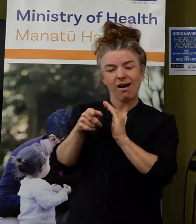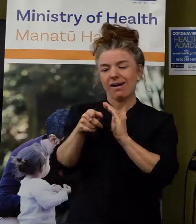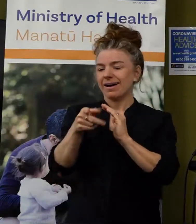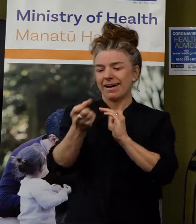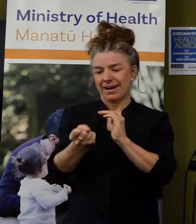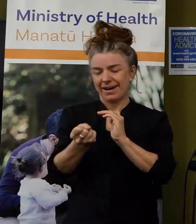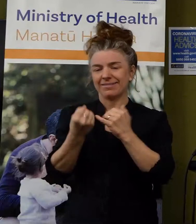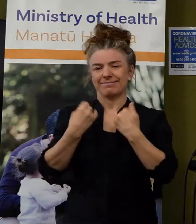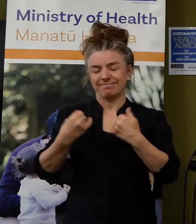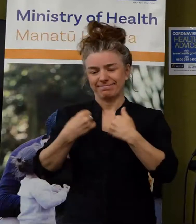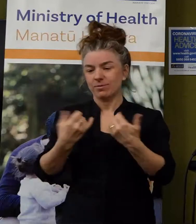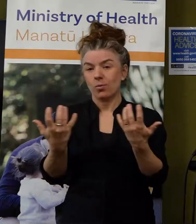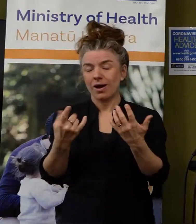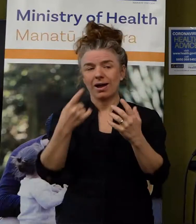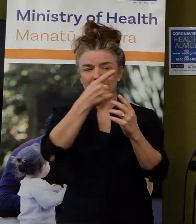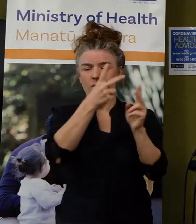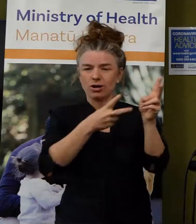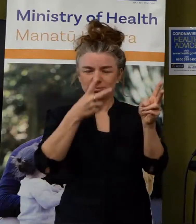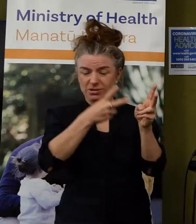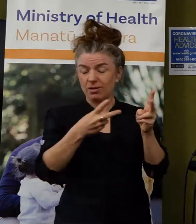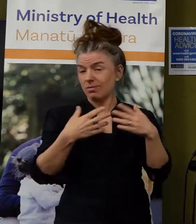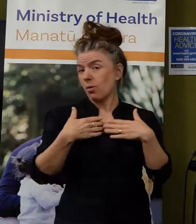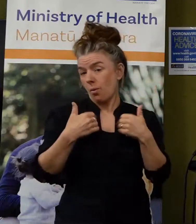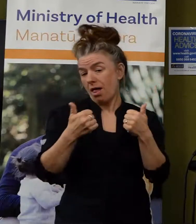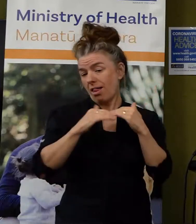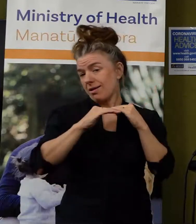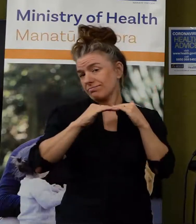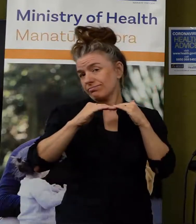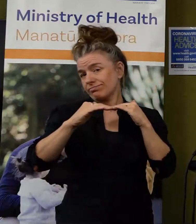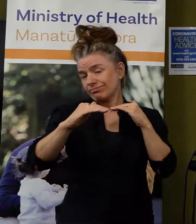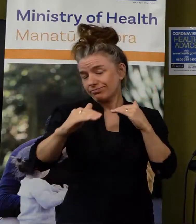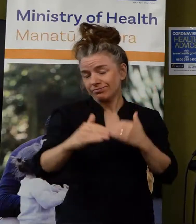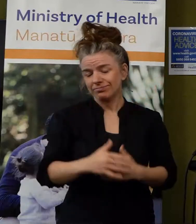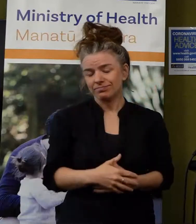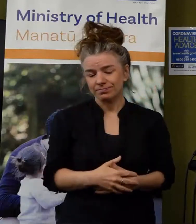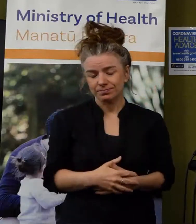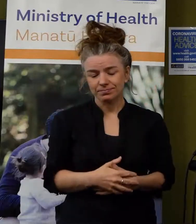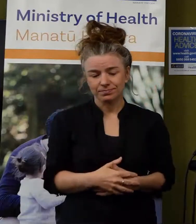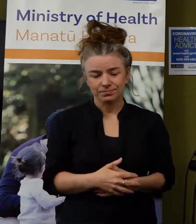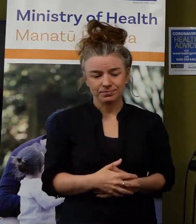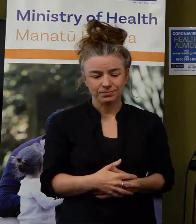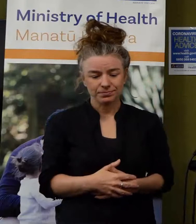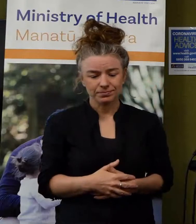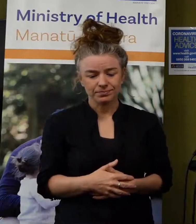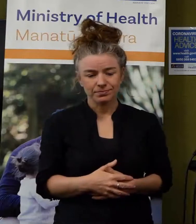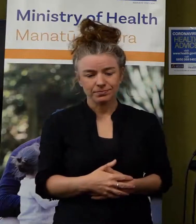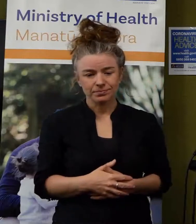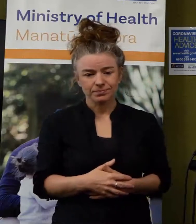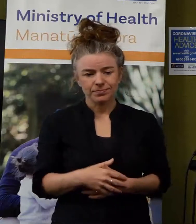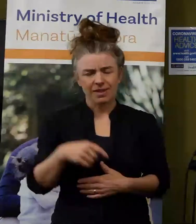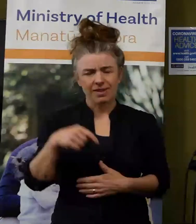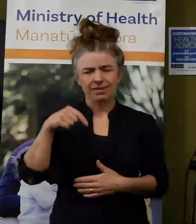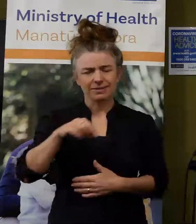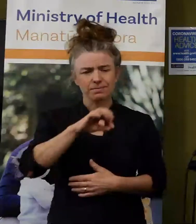They are stable and well. There was some media interest this morning